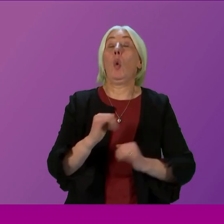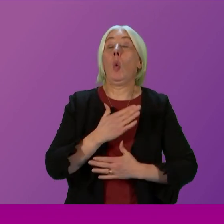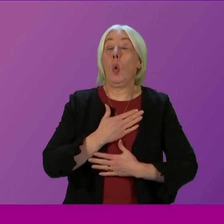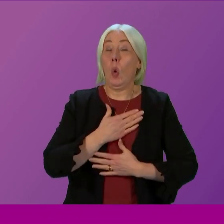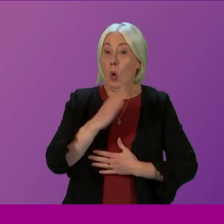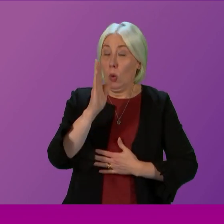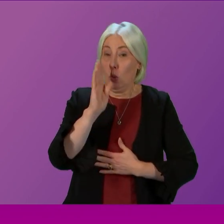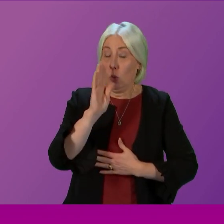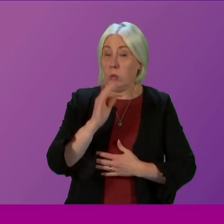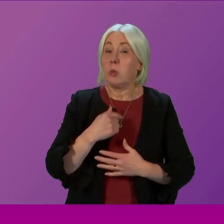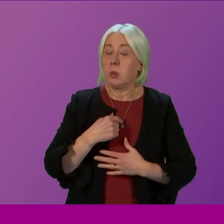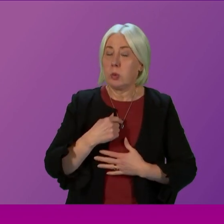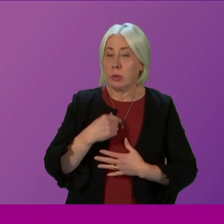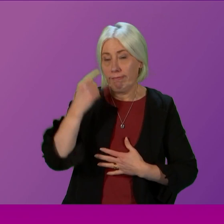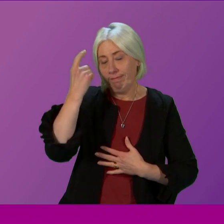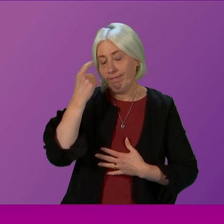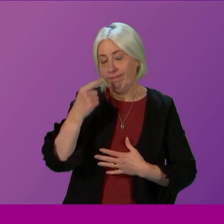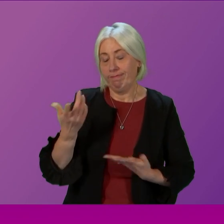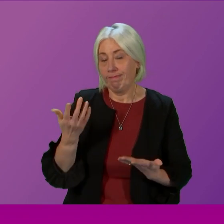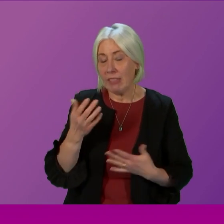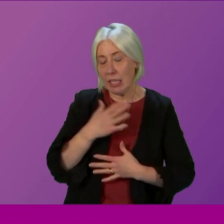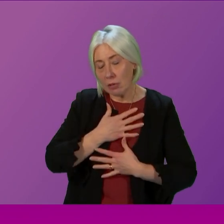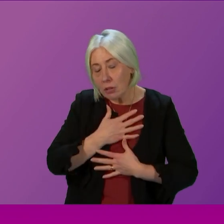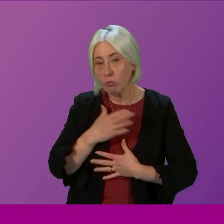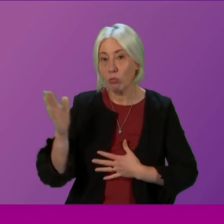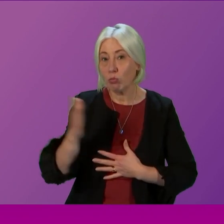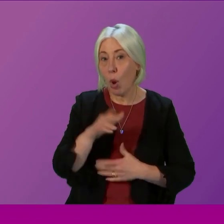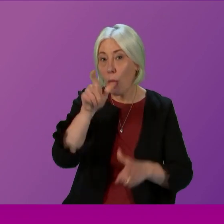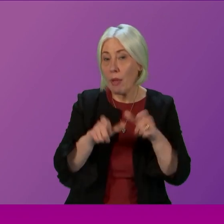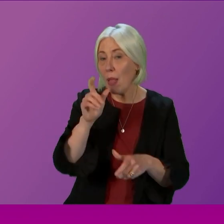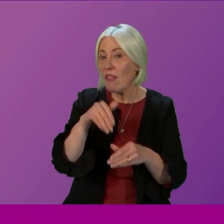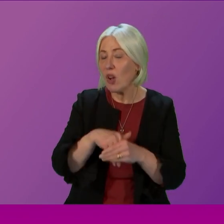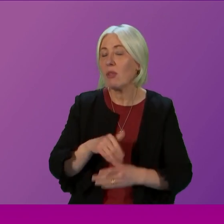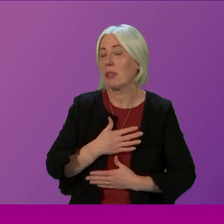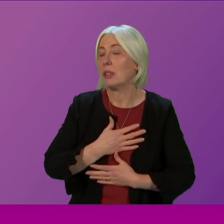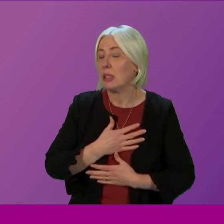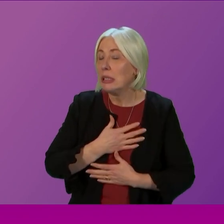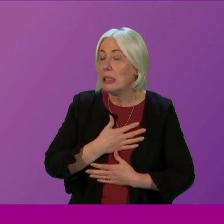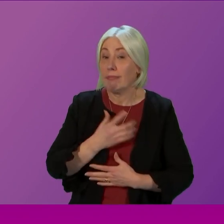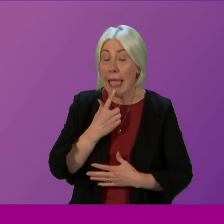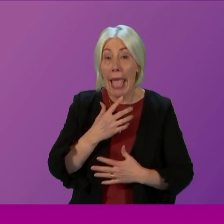and my thoughts are with all who were involved. It is important that appropriate investigations